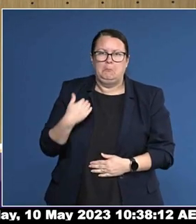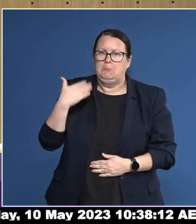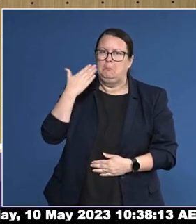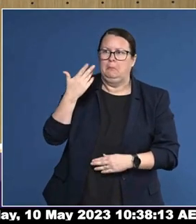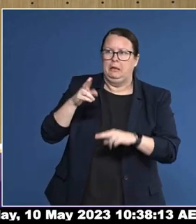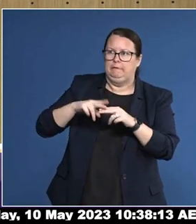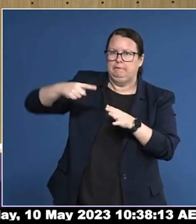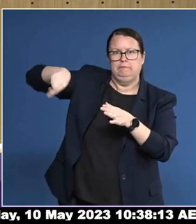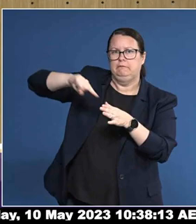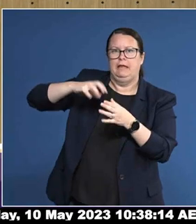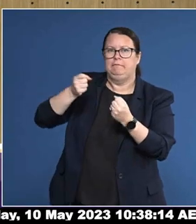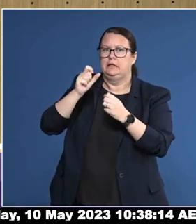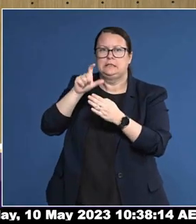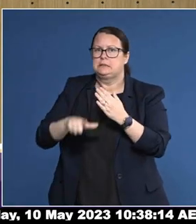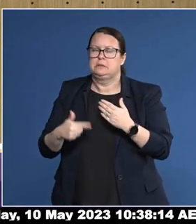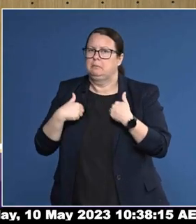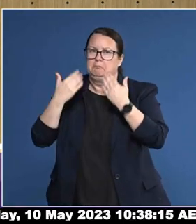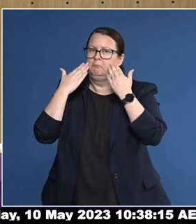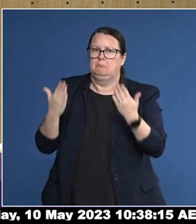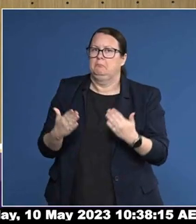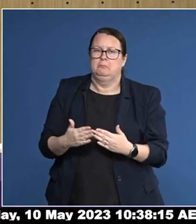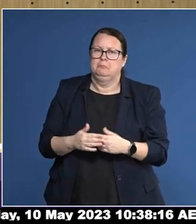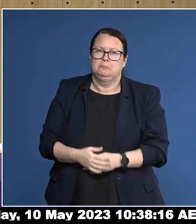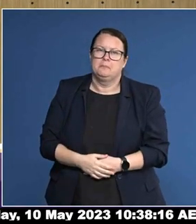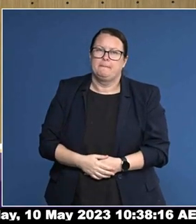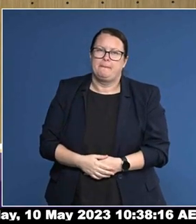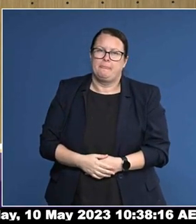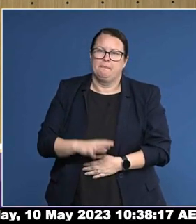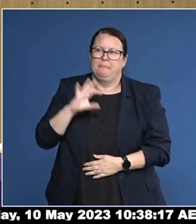not. That's something that not necessarily has been disclosed to me.